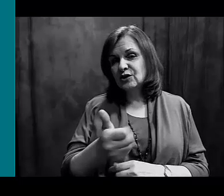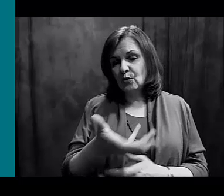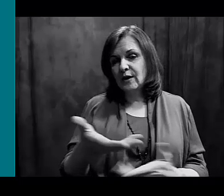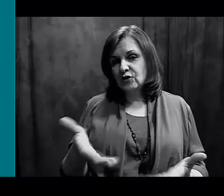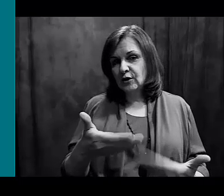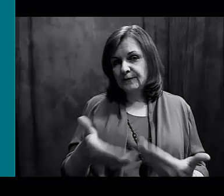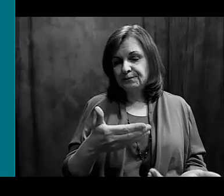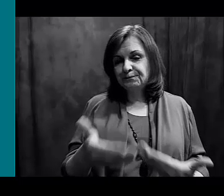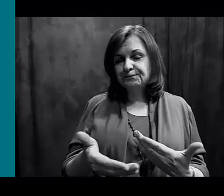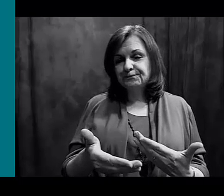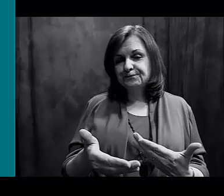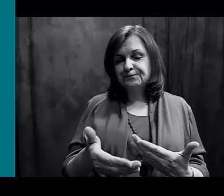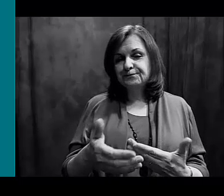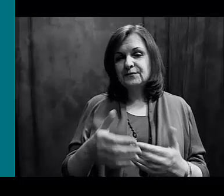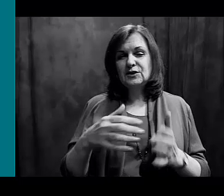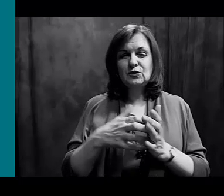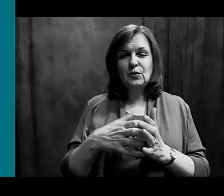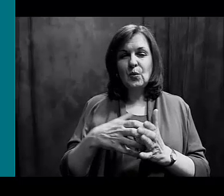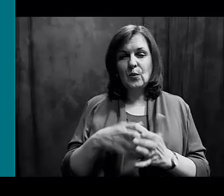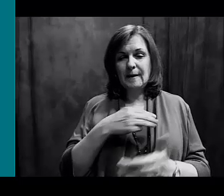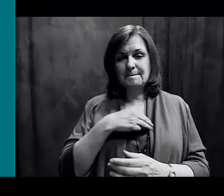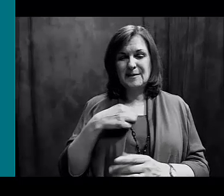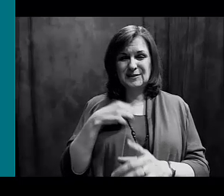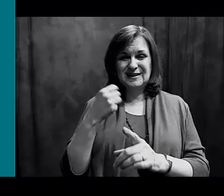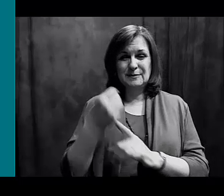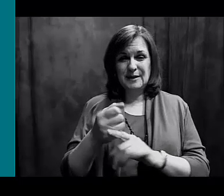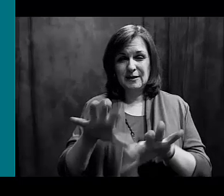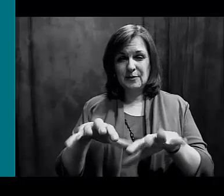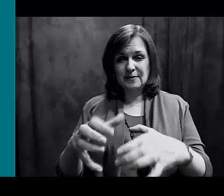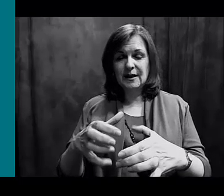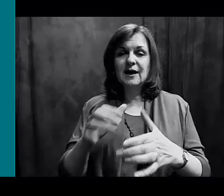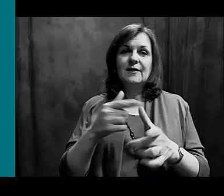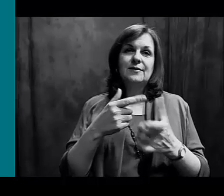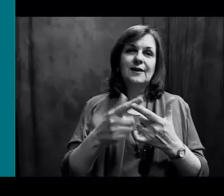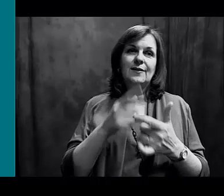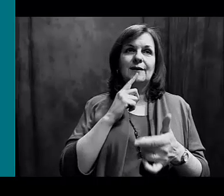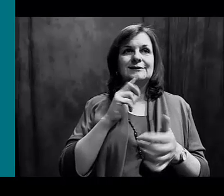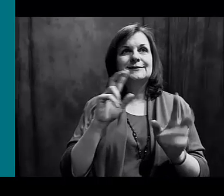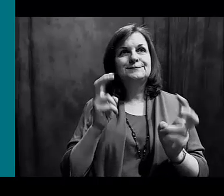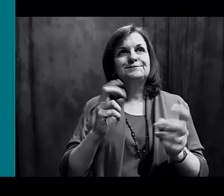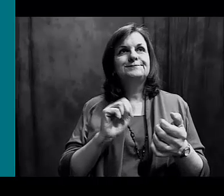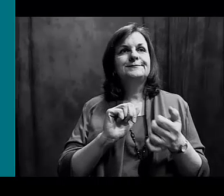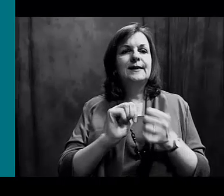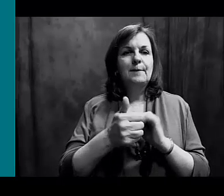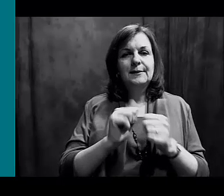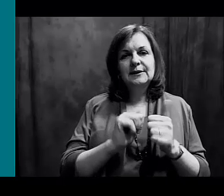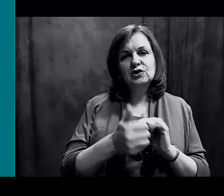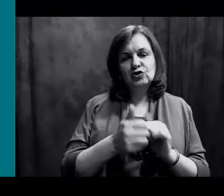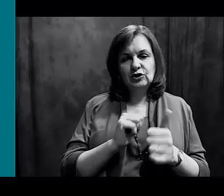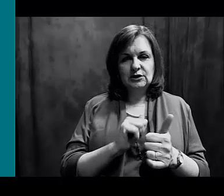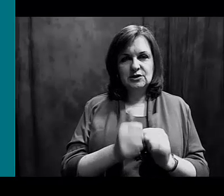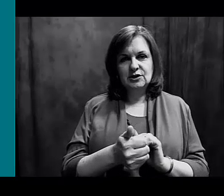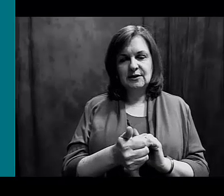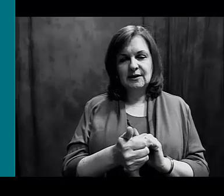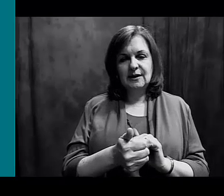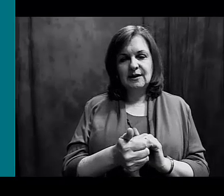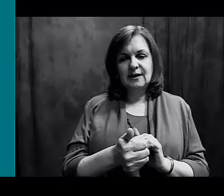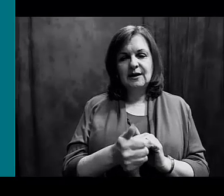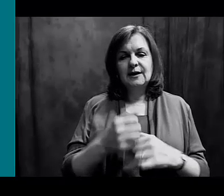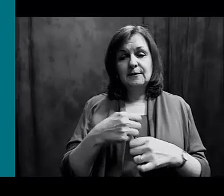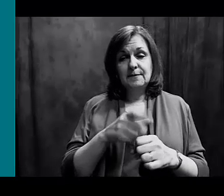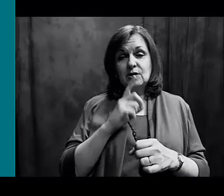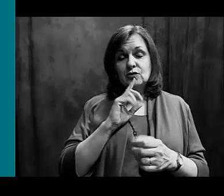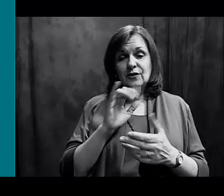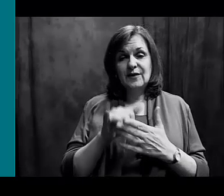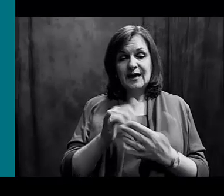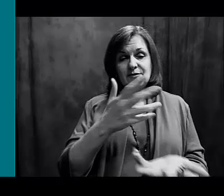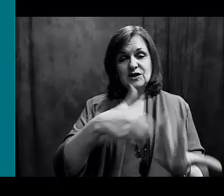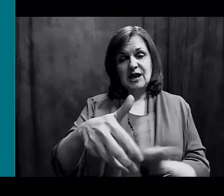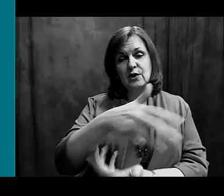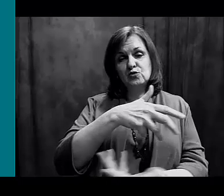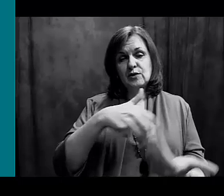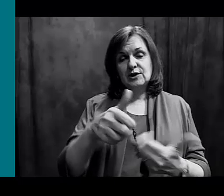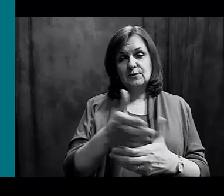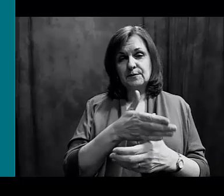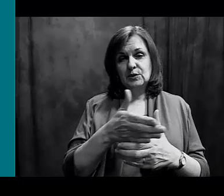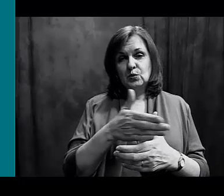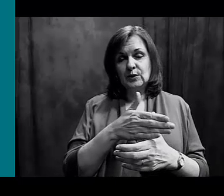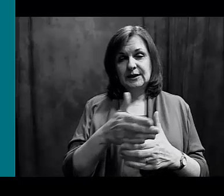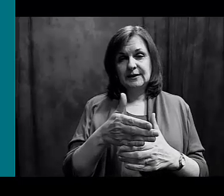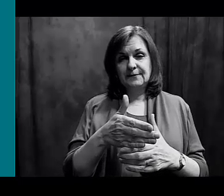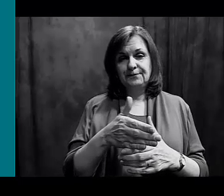and so it really is sort of this evolutionary arms race or competition to make sure that this interaction between the